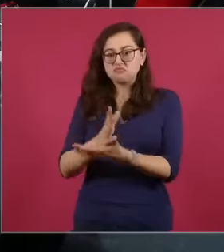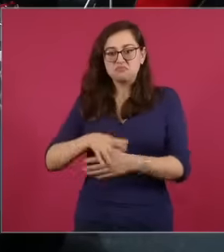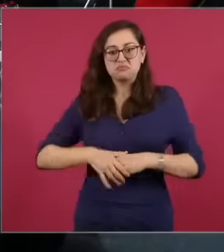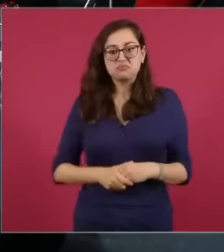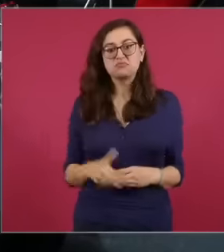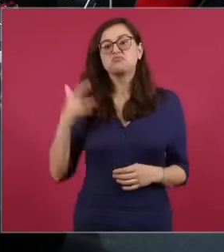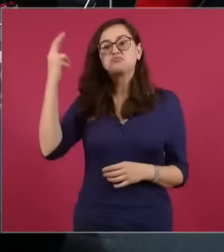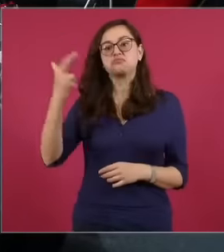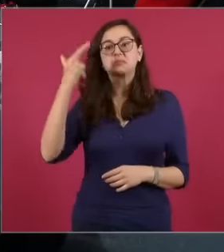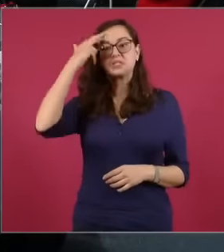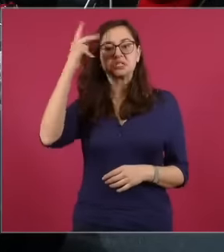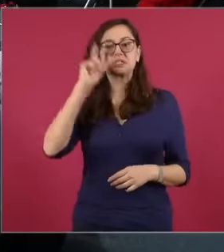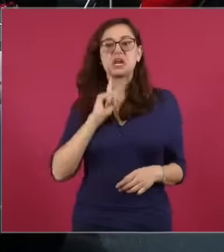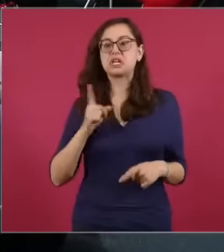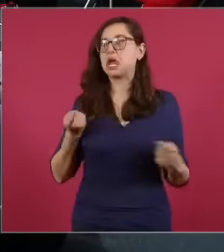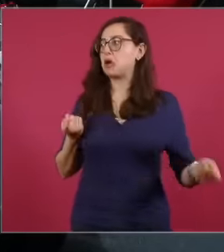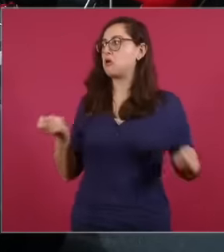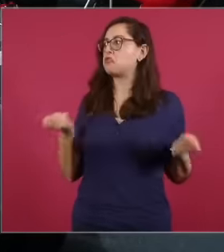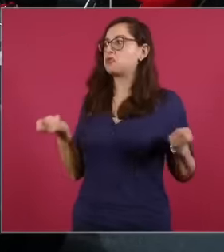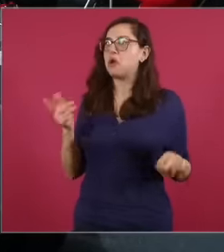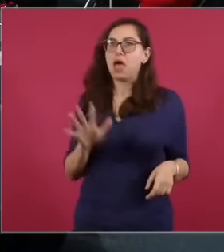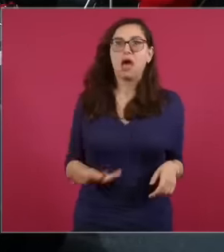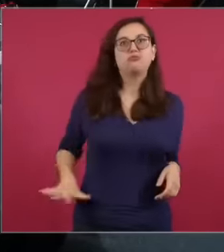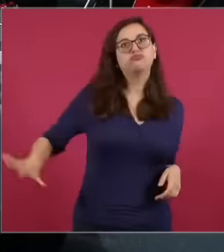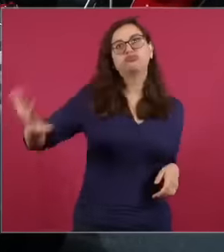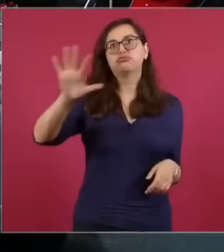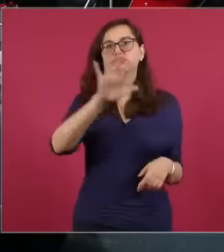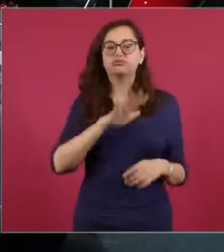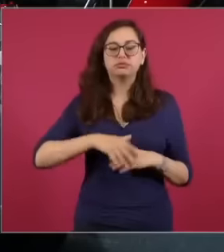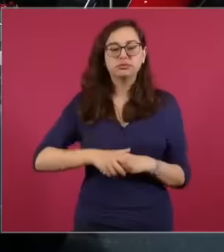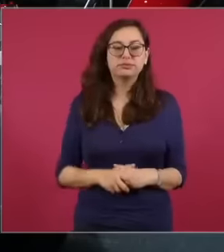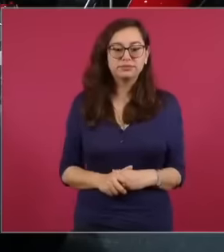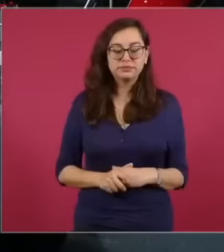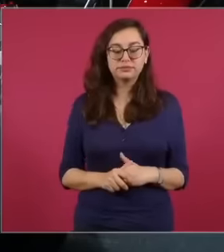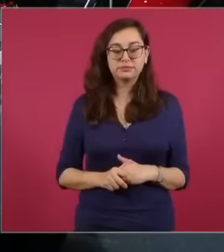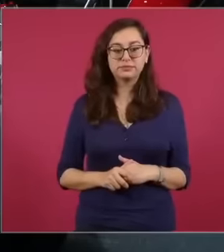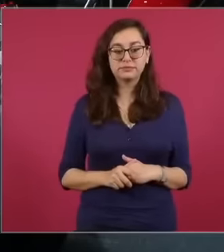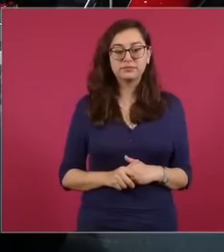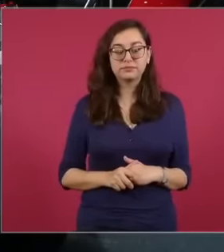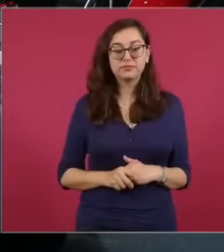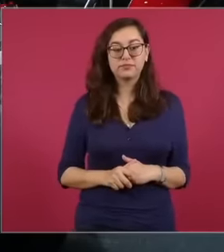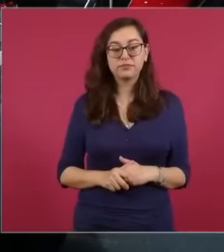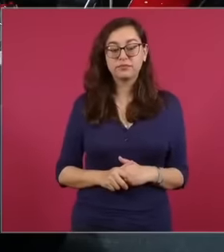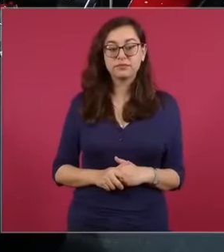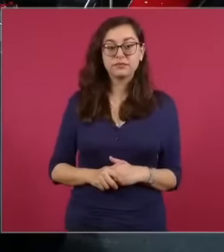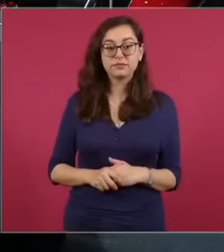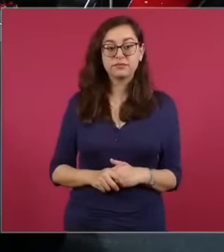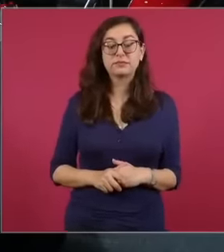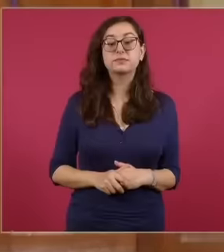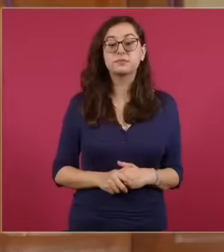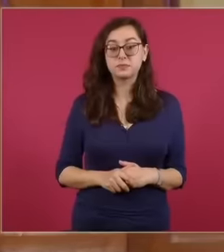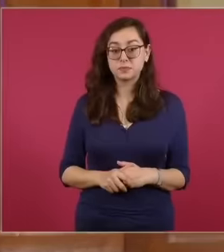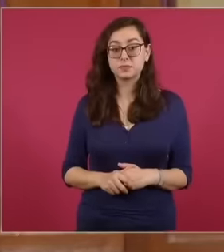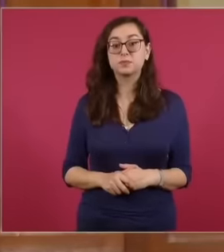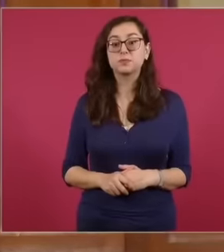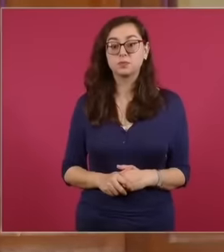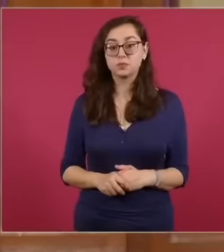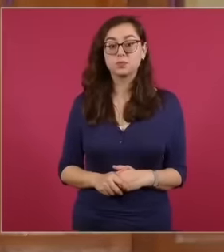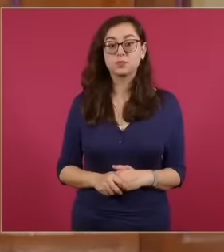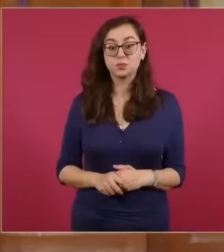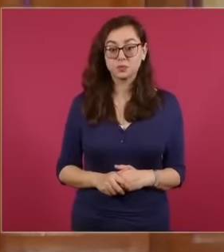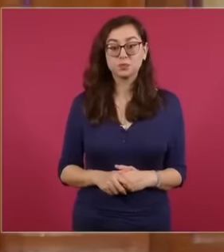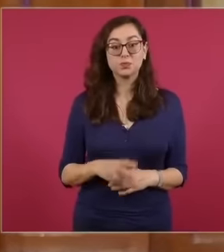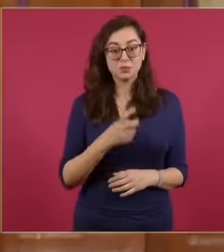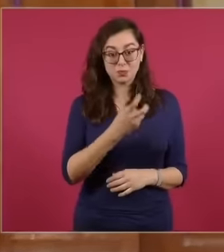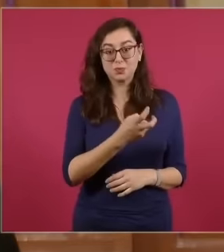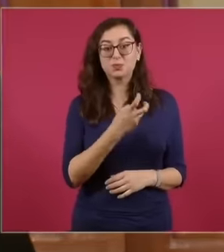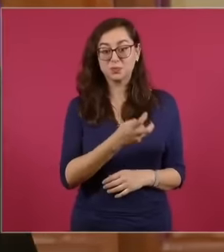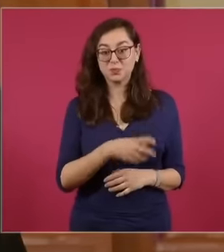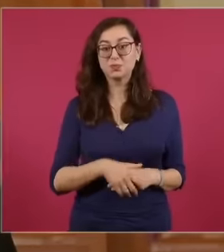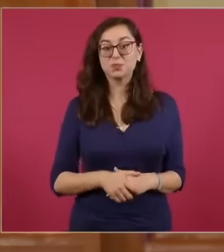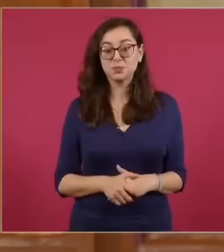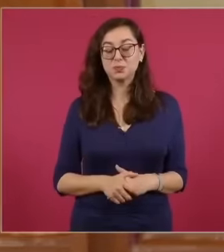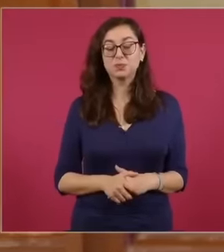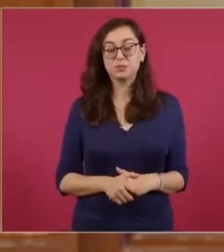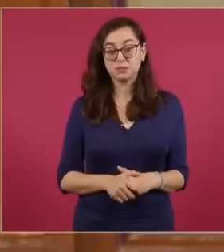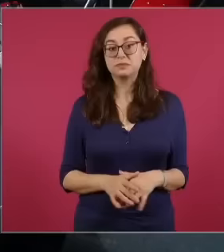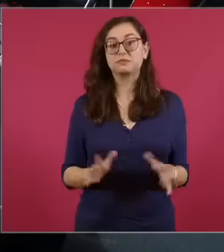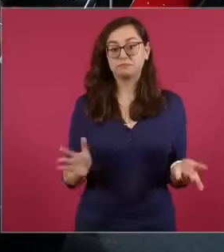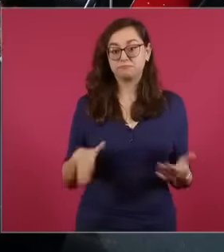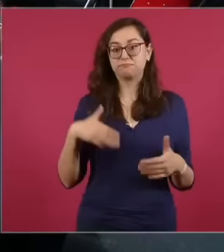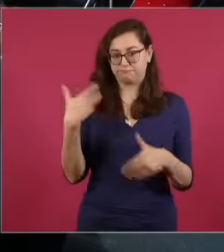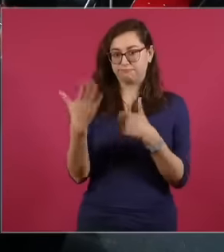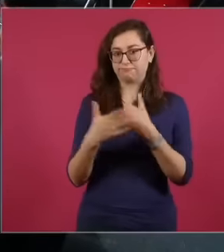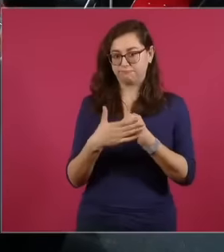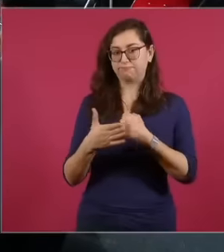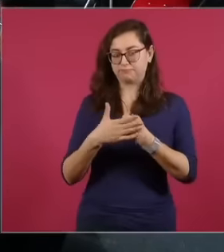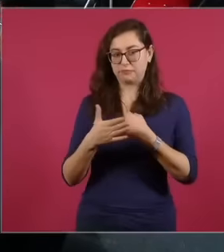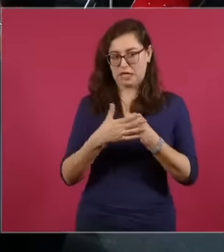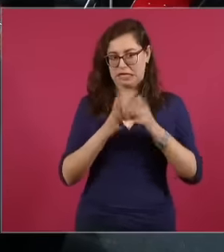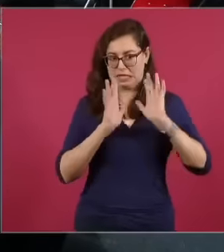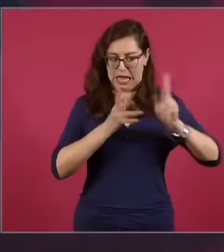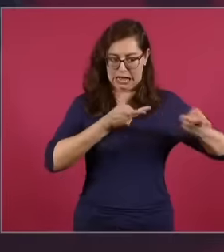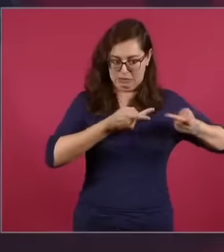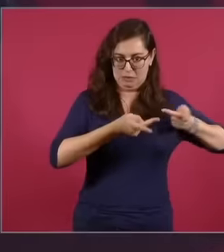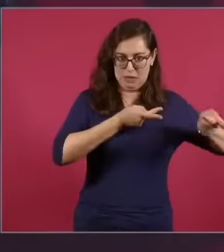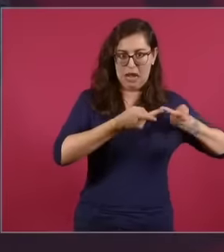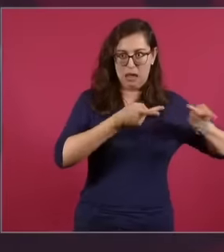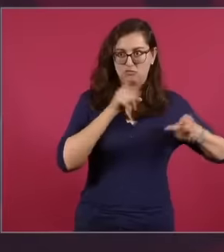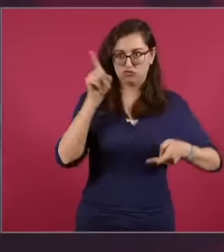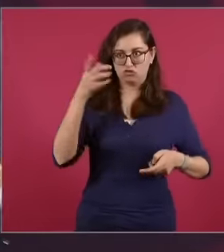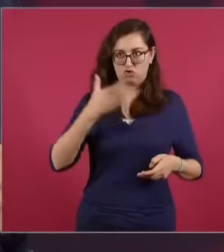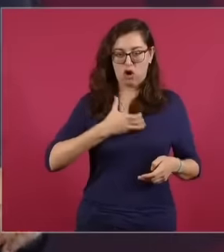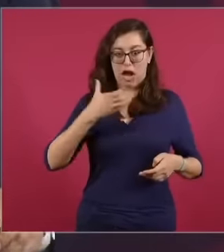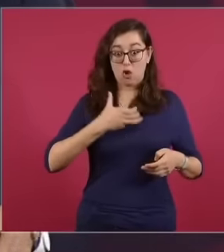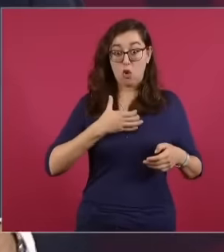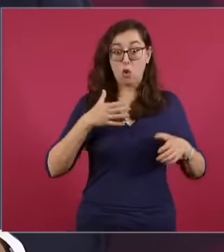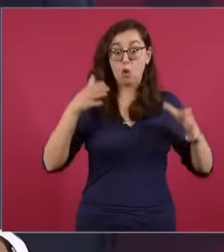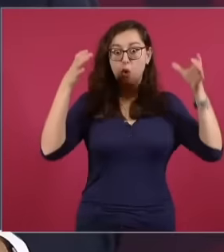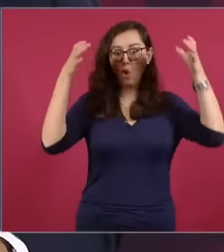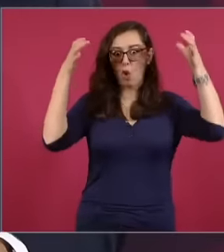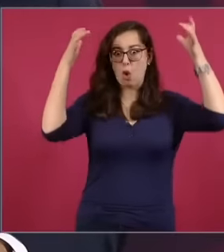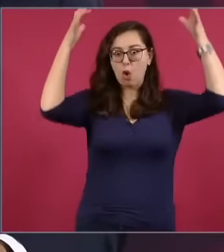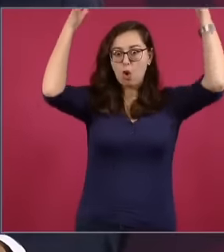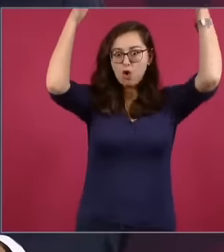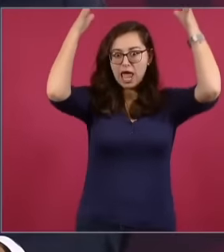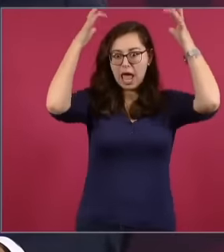queen this one is going to be crowned not in the Zócalo